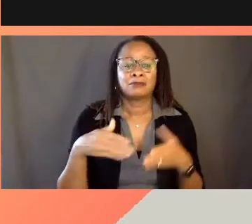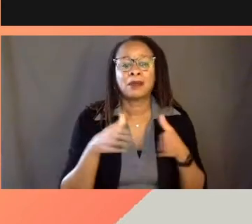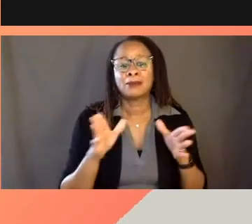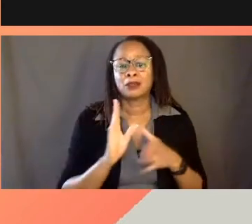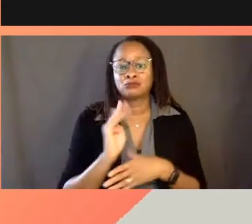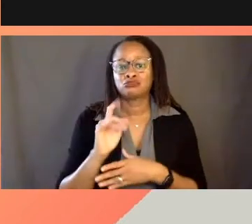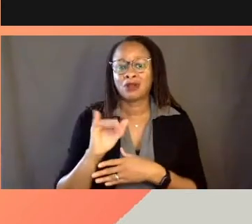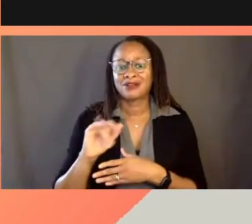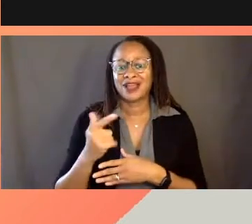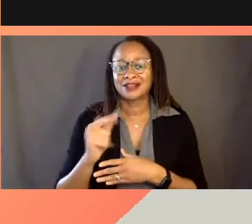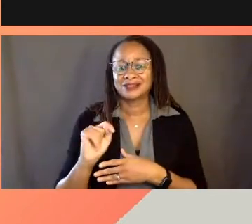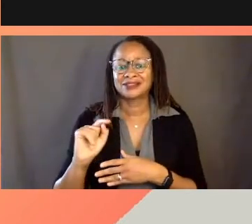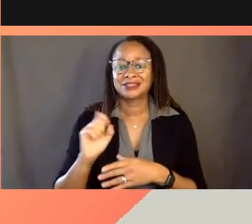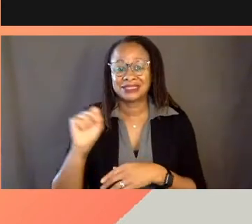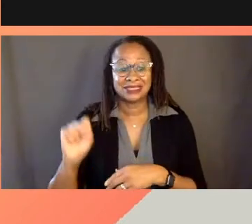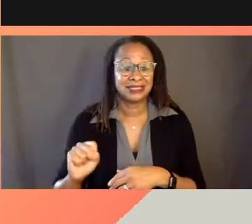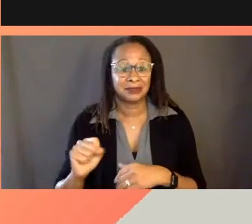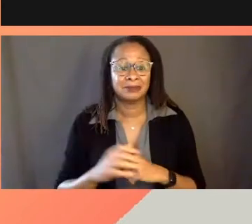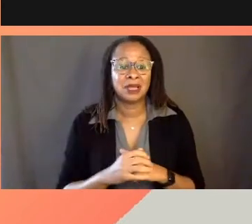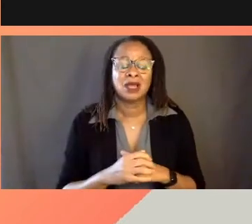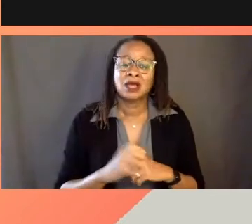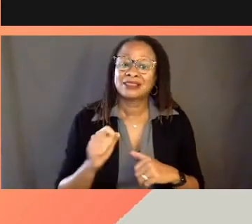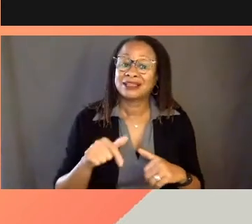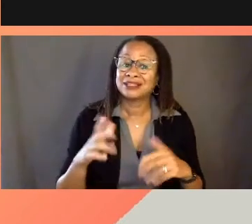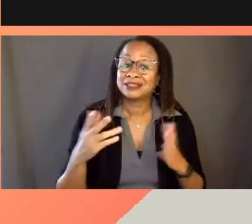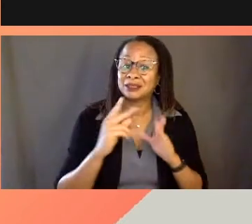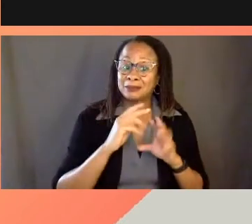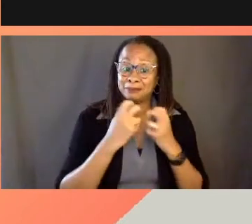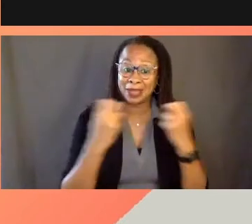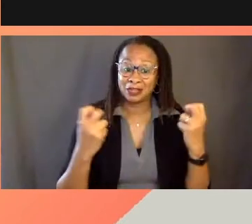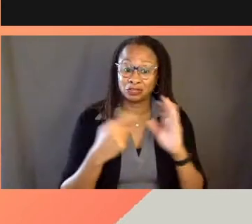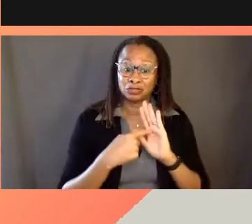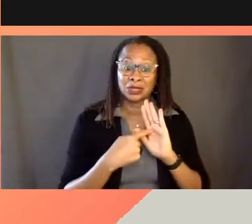is an opportunity to show my appreciation and gratitude,